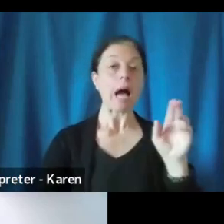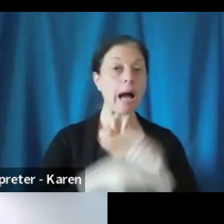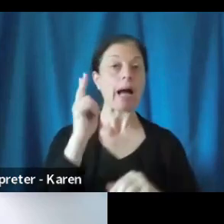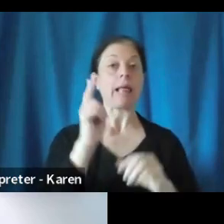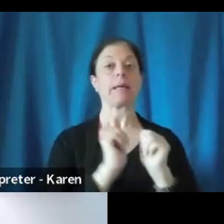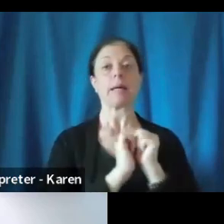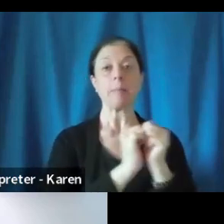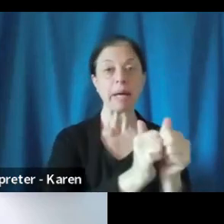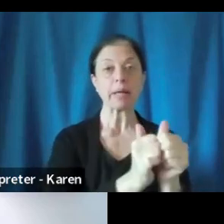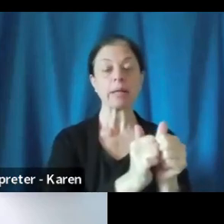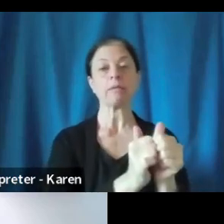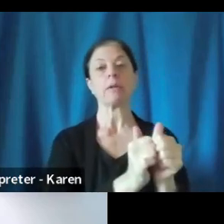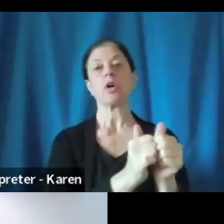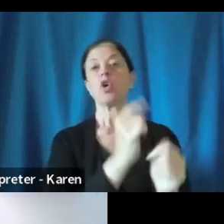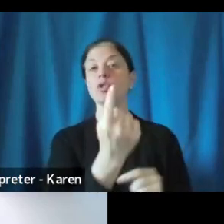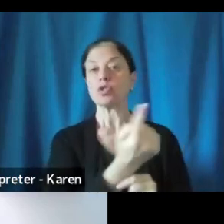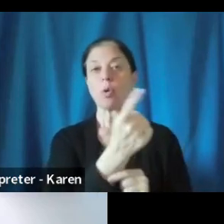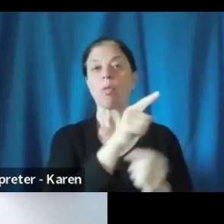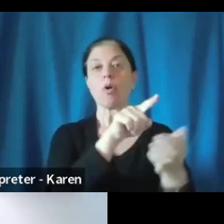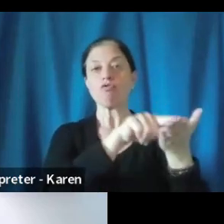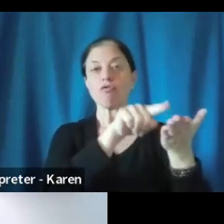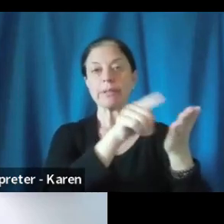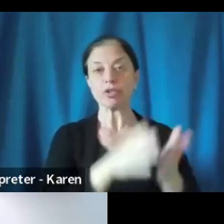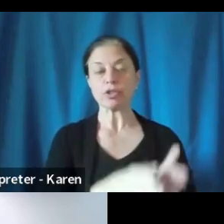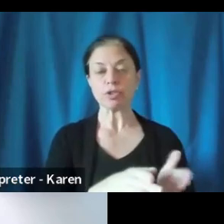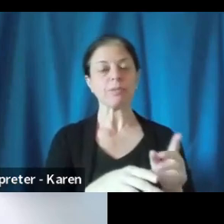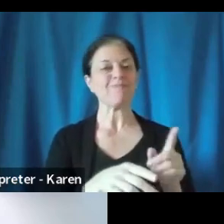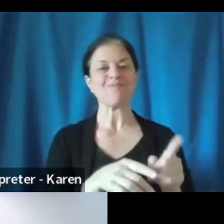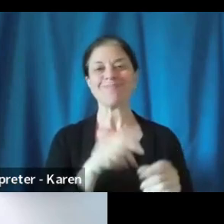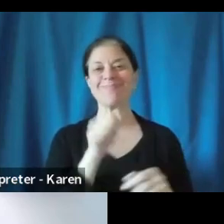faculty and peers both presenting as